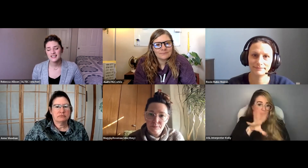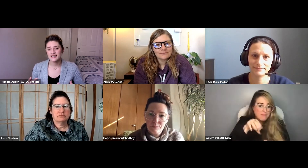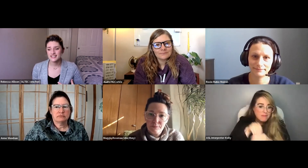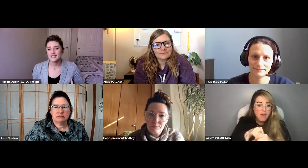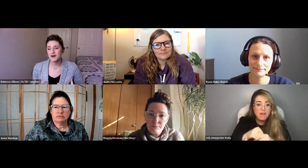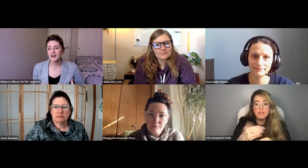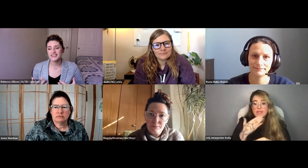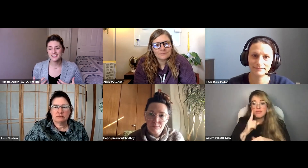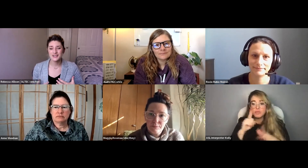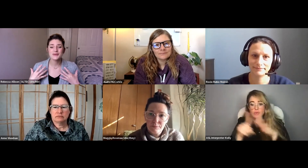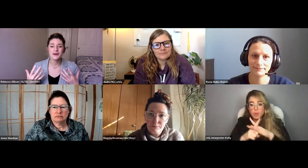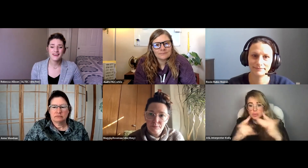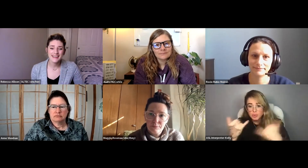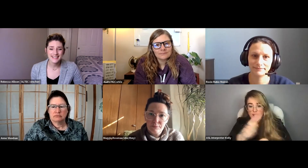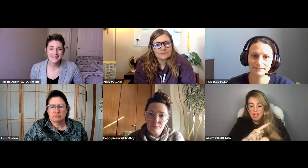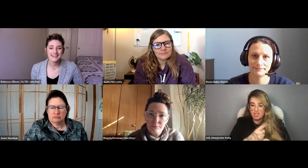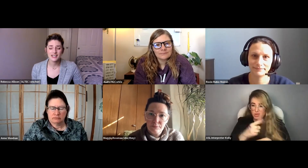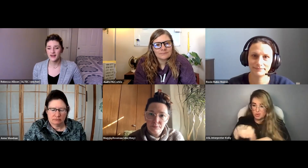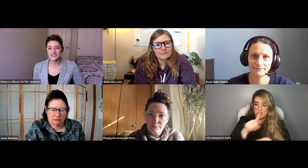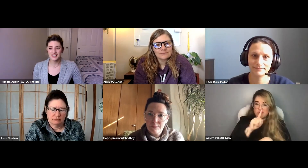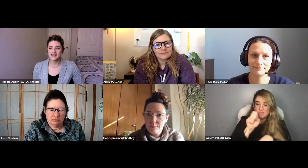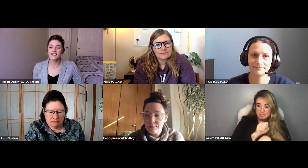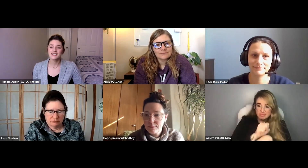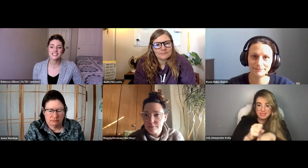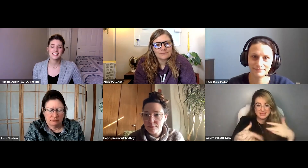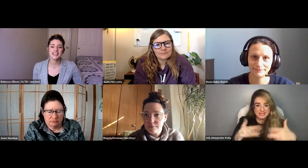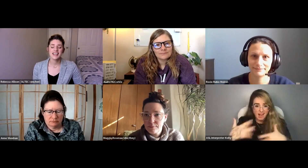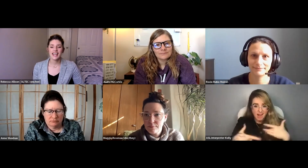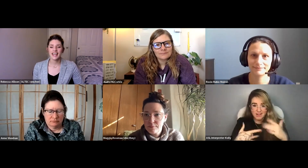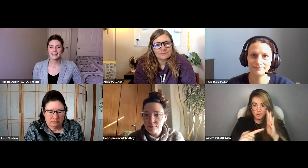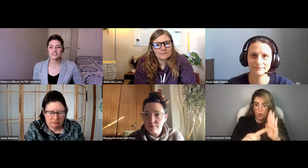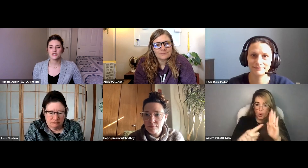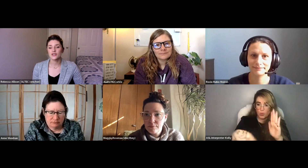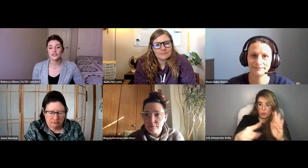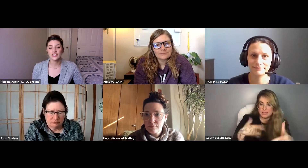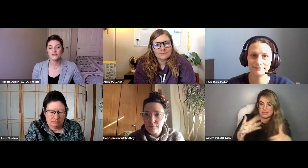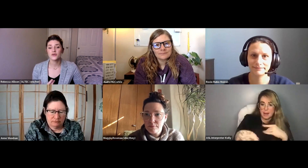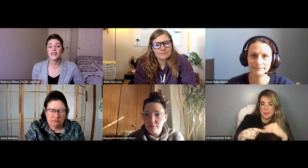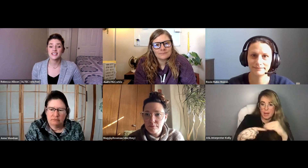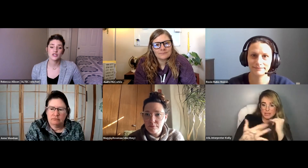This is a mark that you are excited about technology and you are looking for ways to